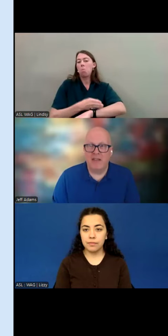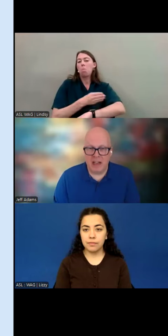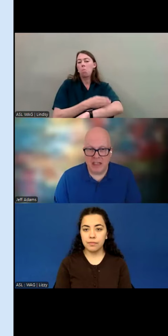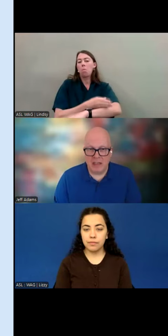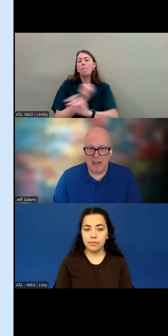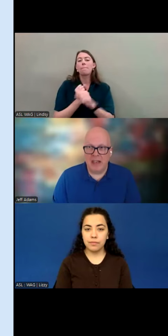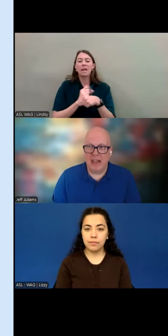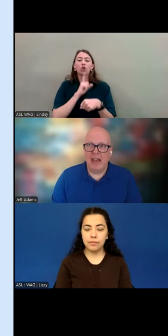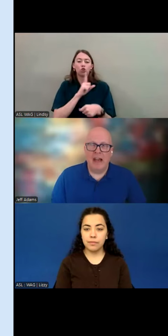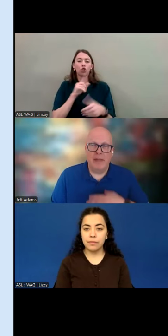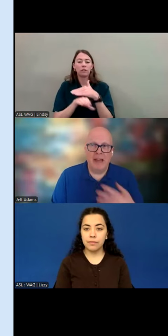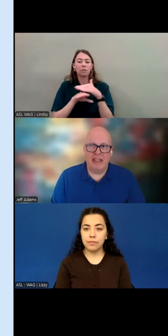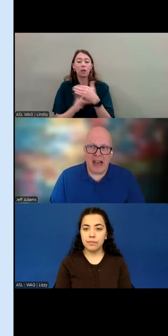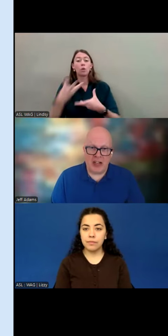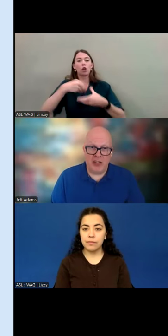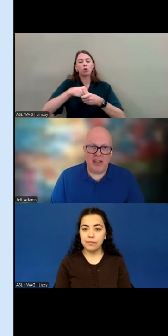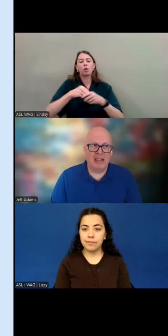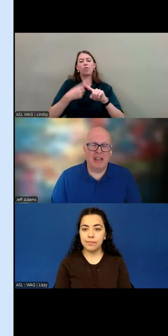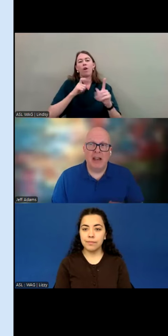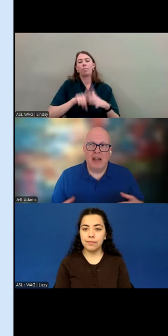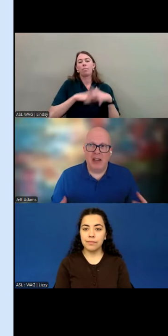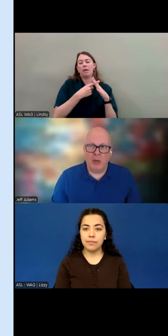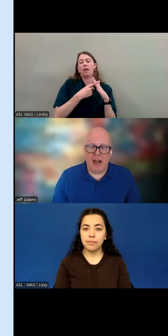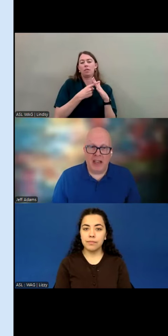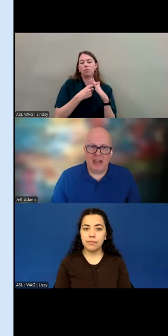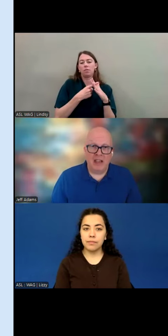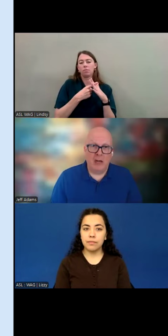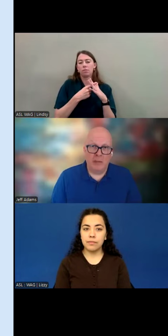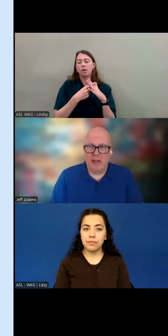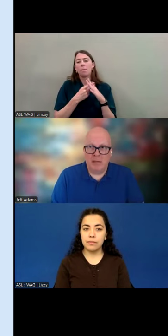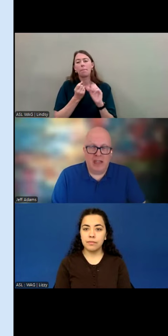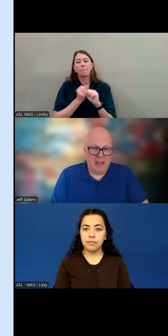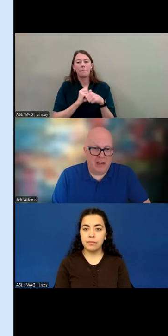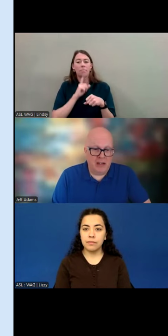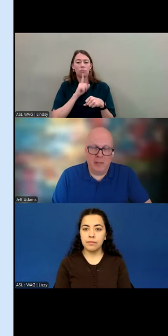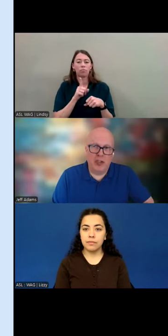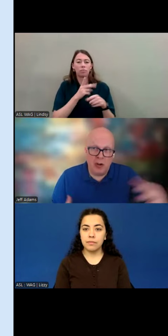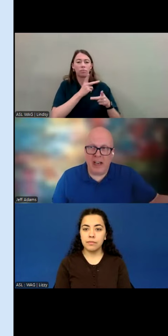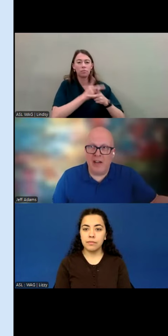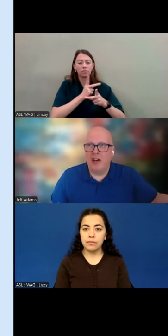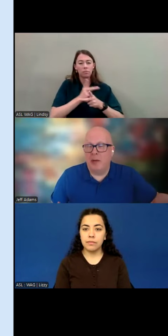on accessibility and being able to action things in the way that, you know, the maturity of their